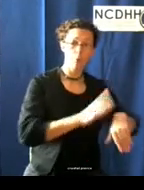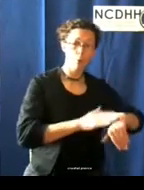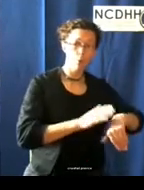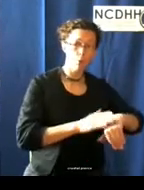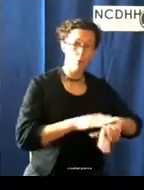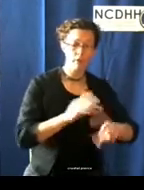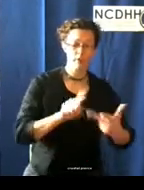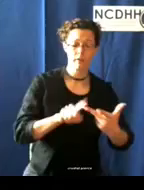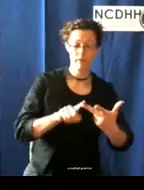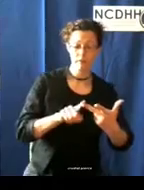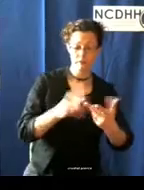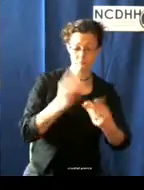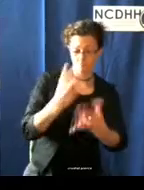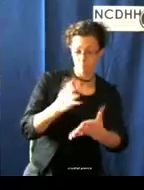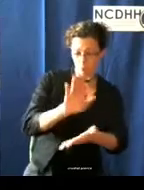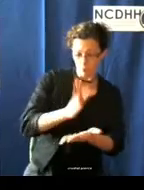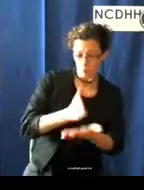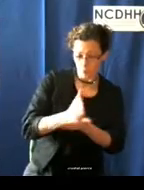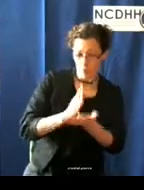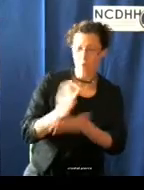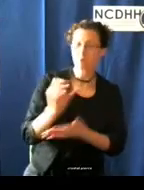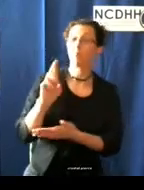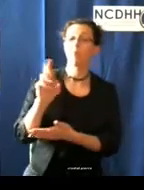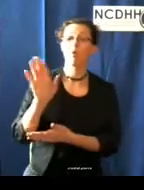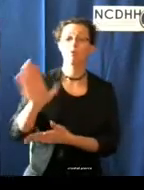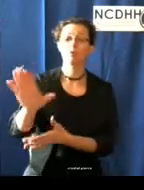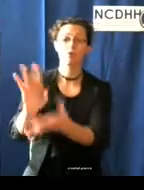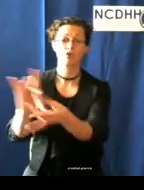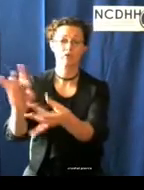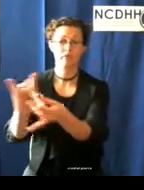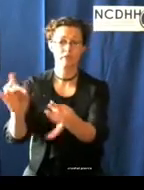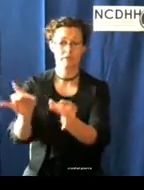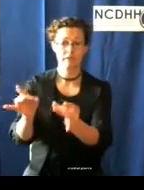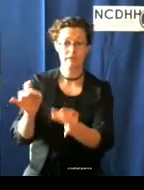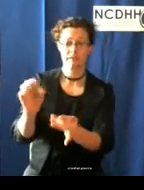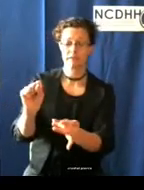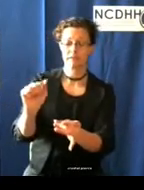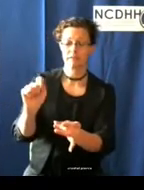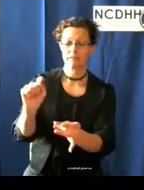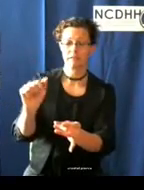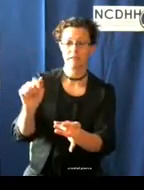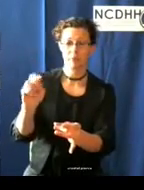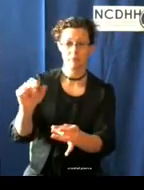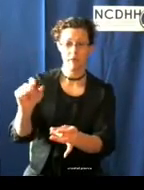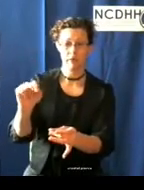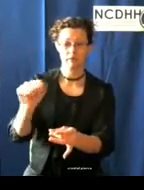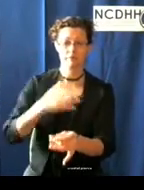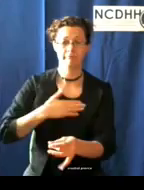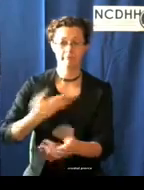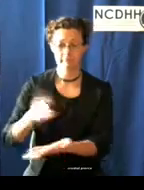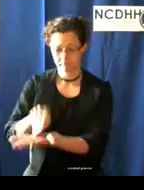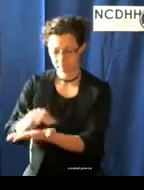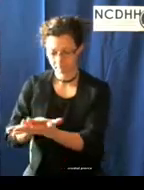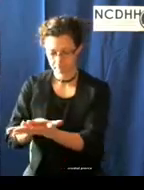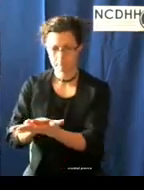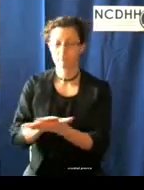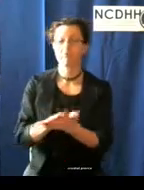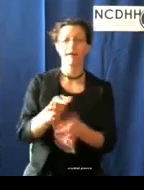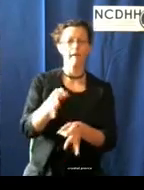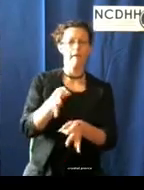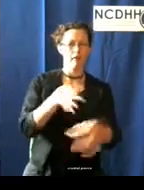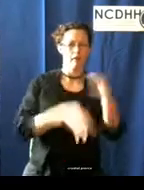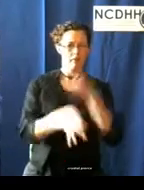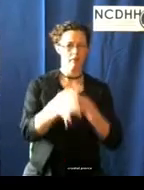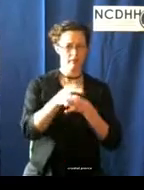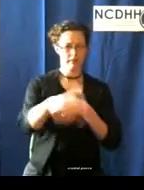OR TAKING OF A STATEMENT UNLESS THERE IS A WAIVED STATEMENT BY THE PERSON